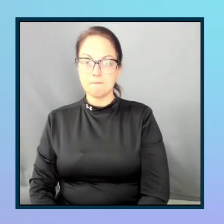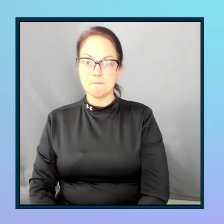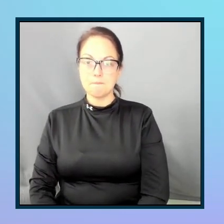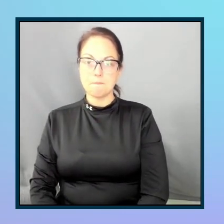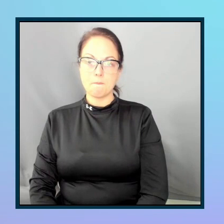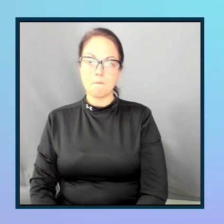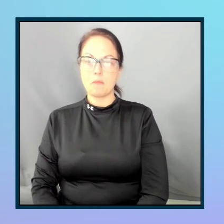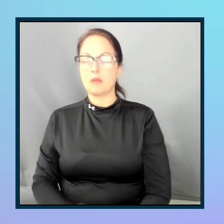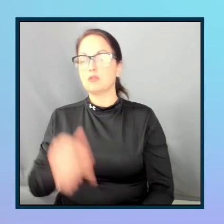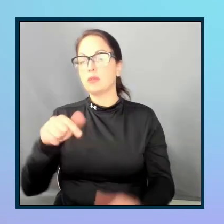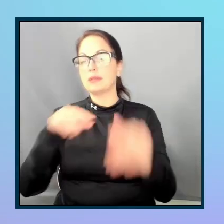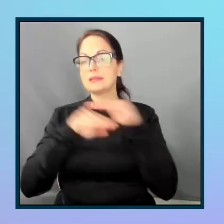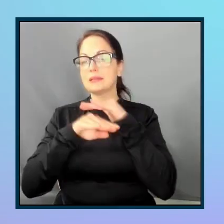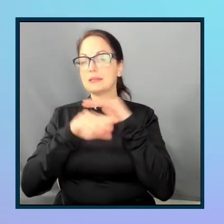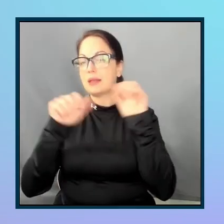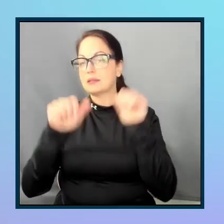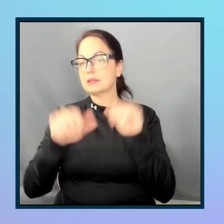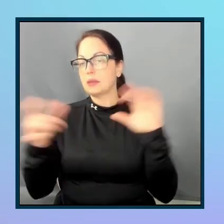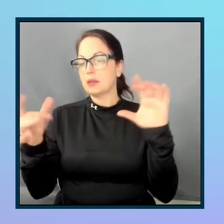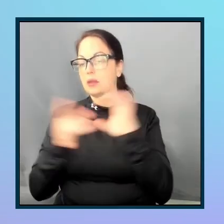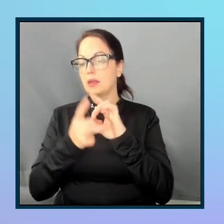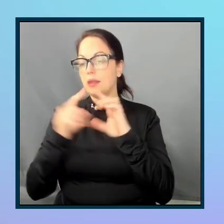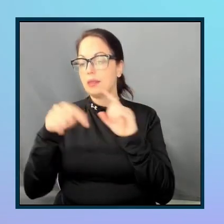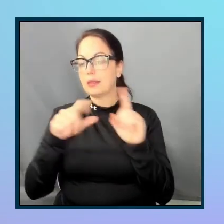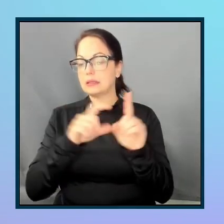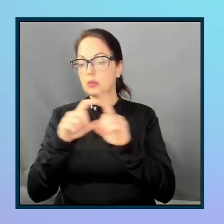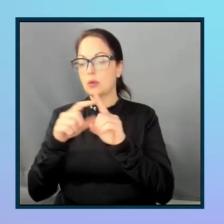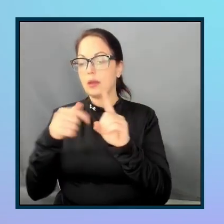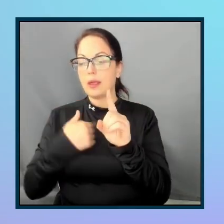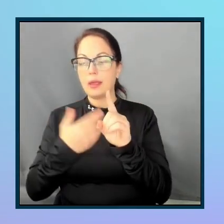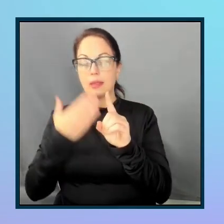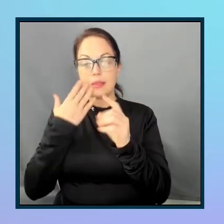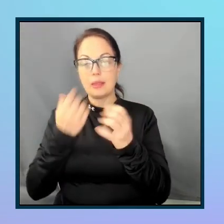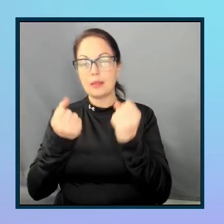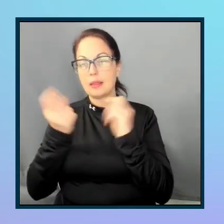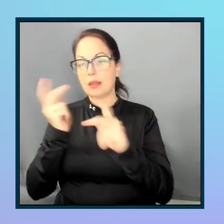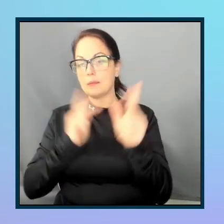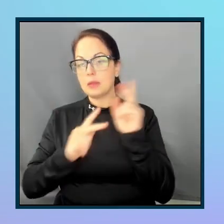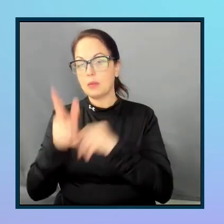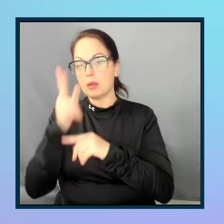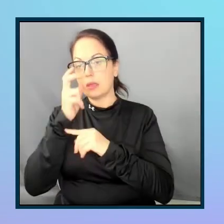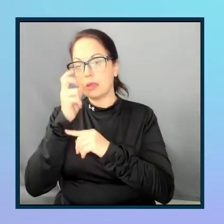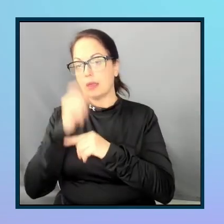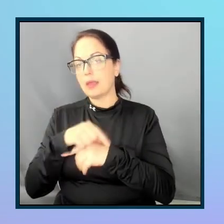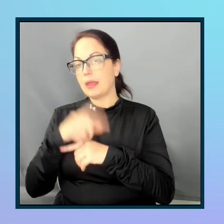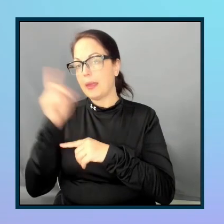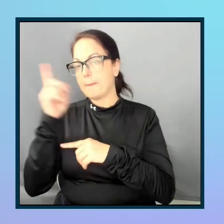but this is a word I think a lot of people are hearing lately, and that's that imposter syndrome.